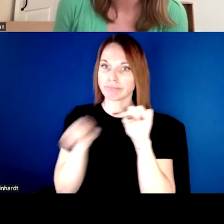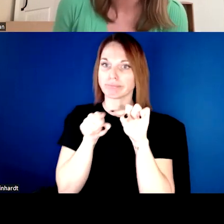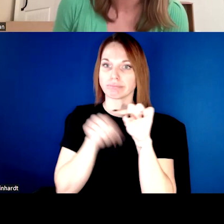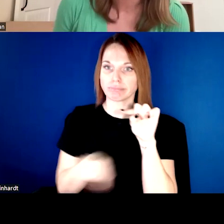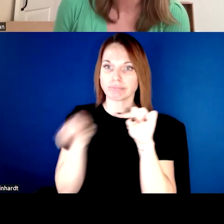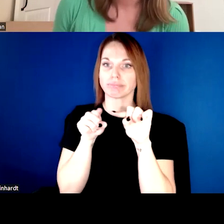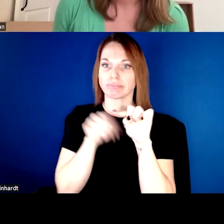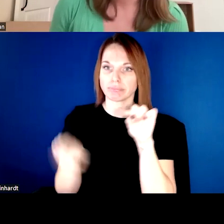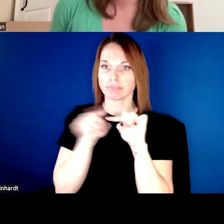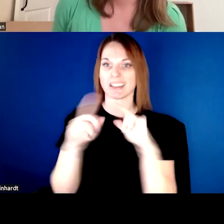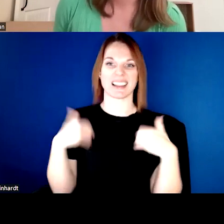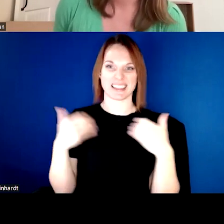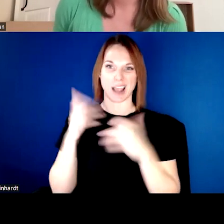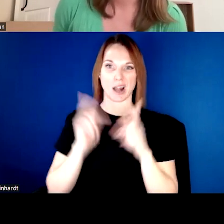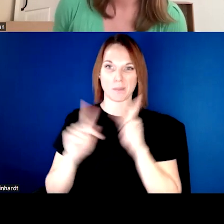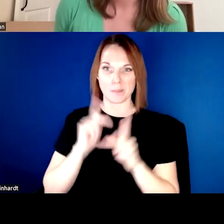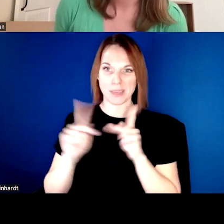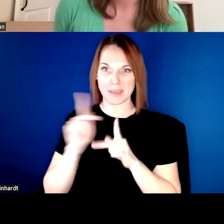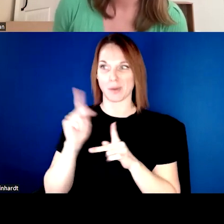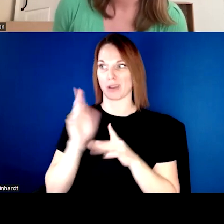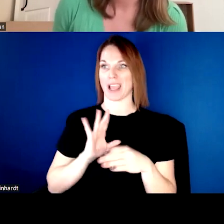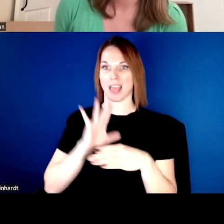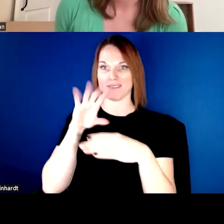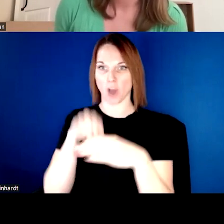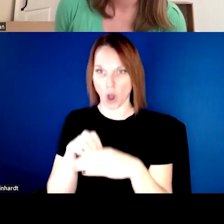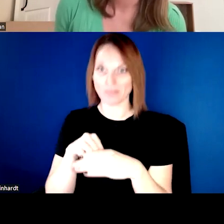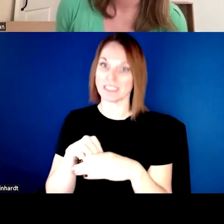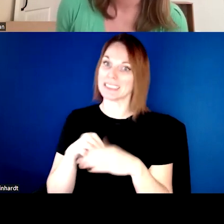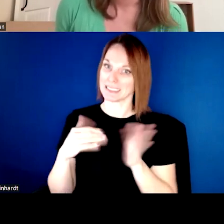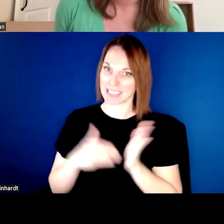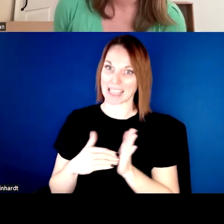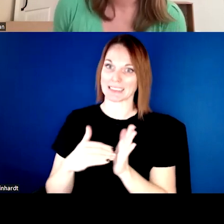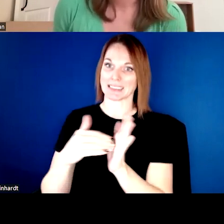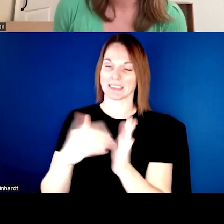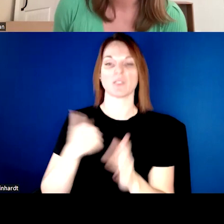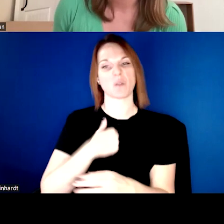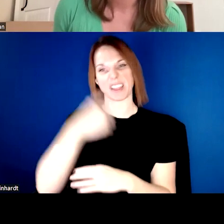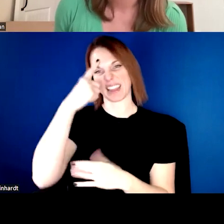frequently and we think financial education could help them to maybe build up a little